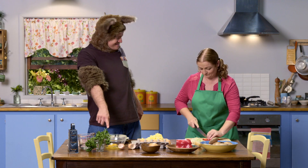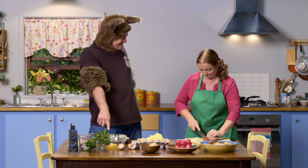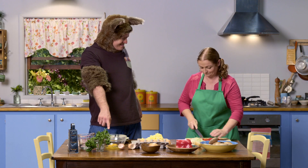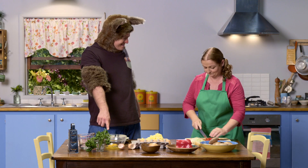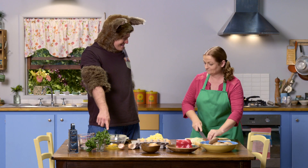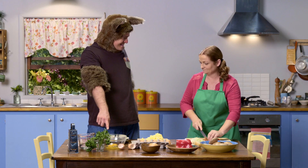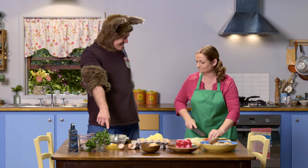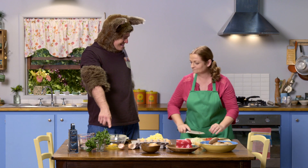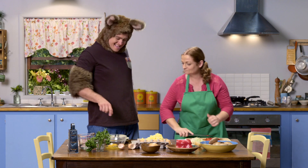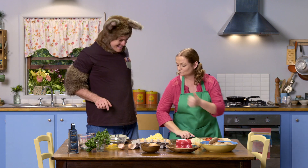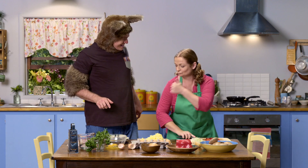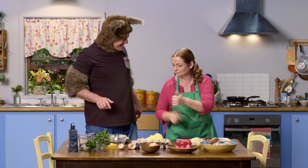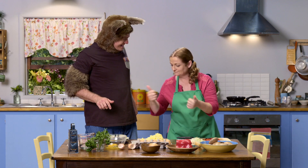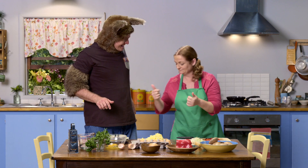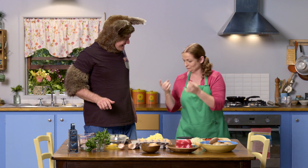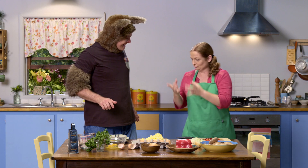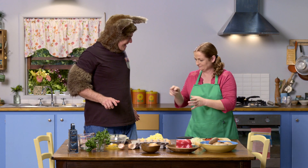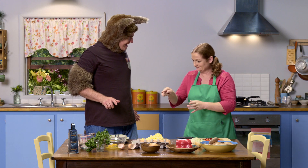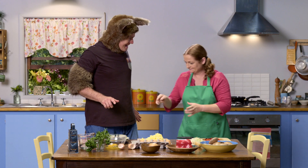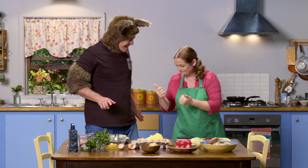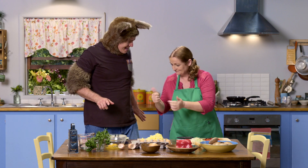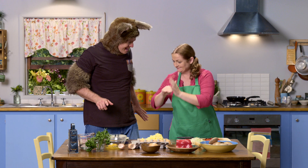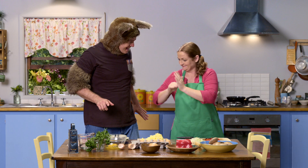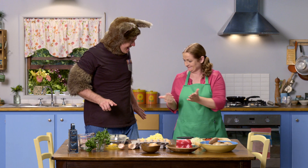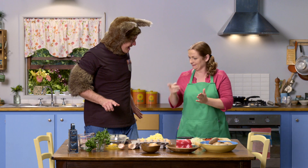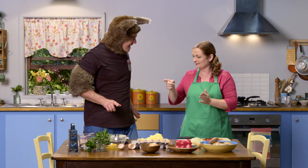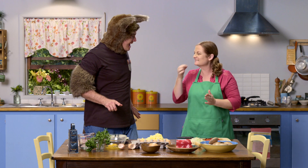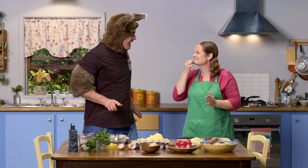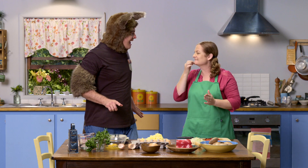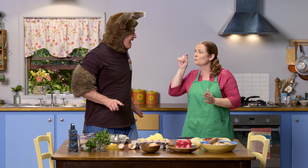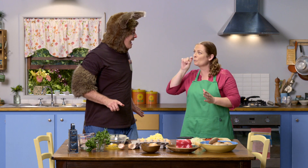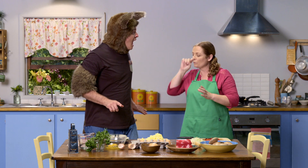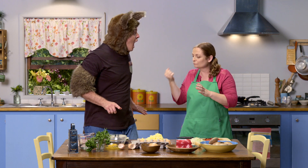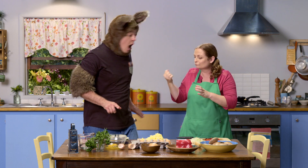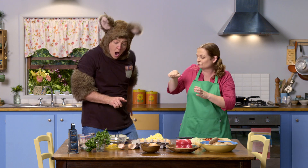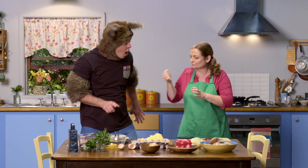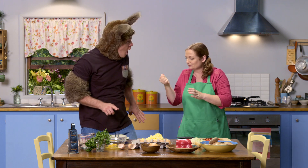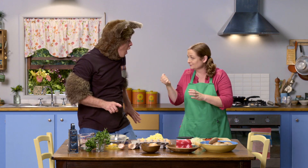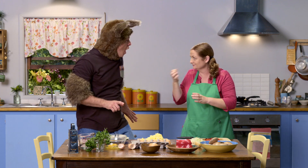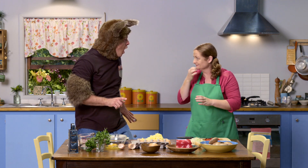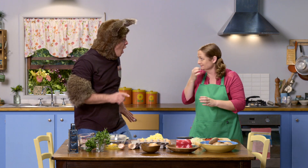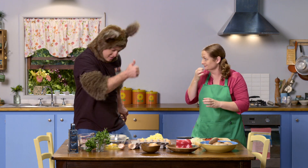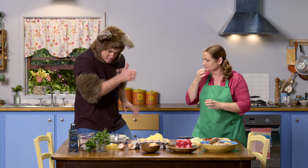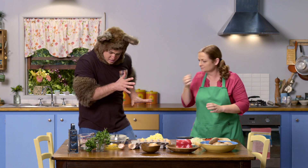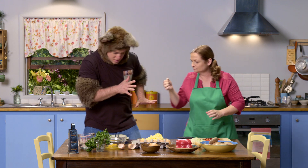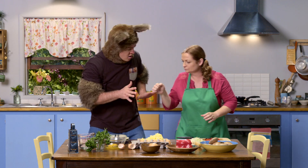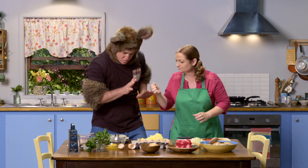Look, Sally! That's great. That's all ready. Now we just need a little bit of water.